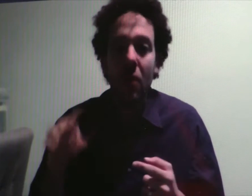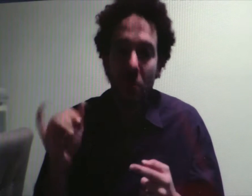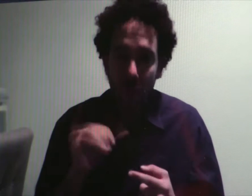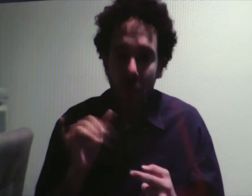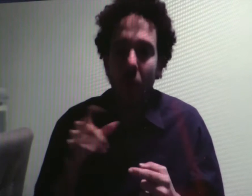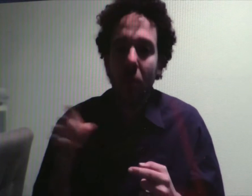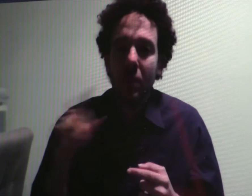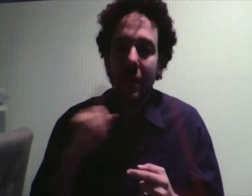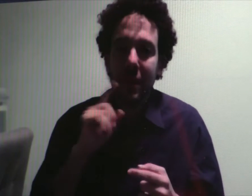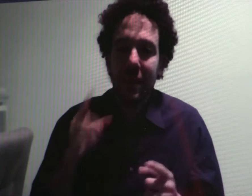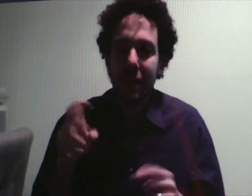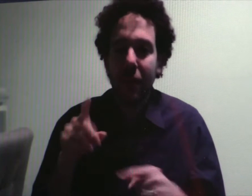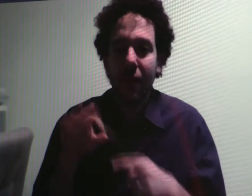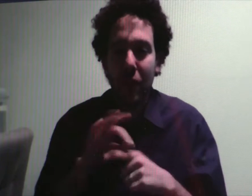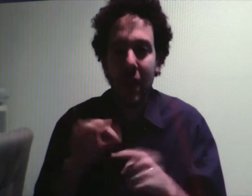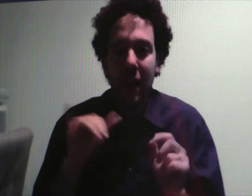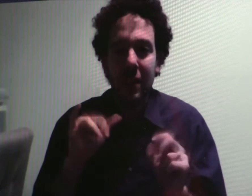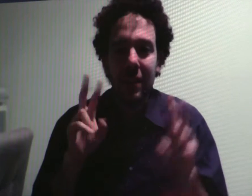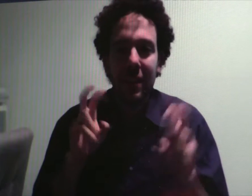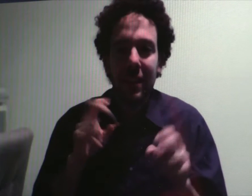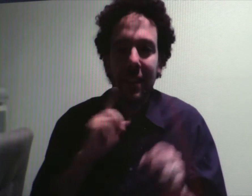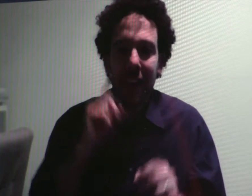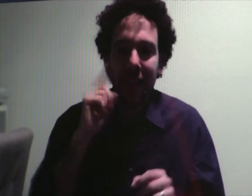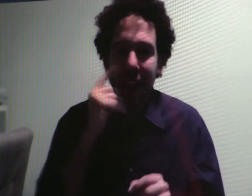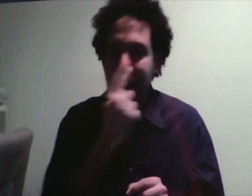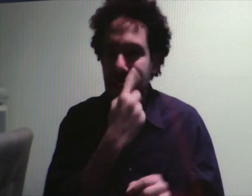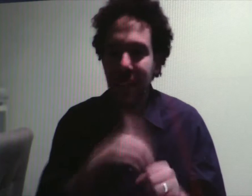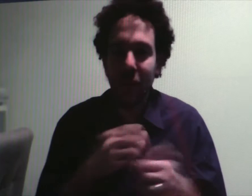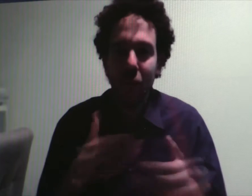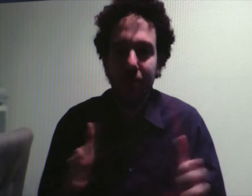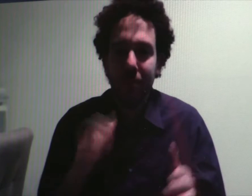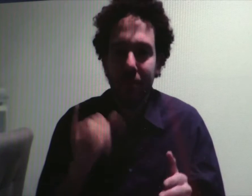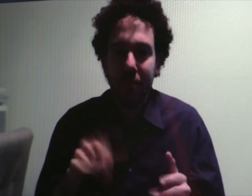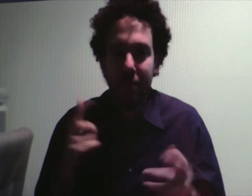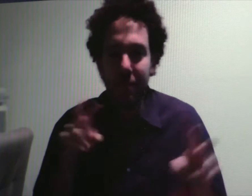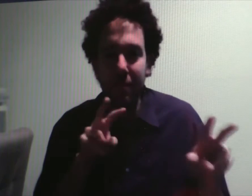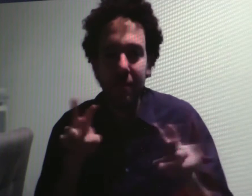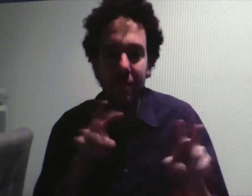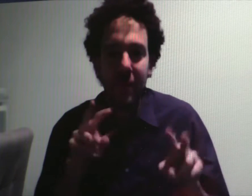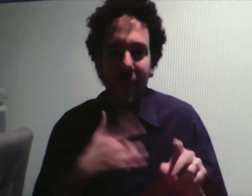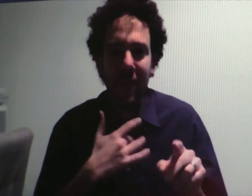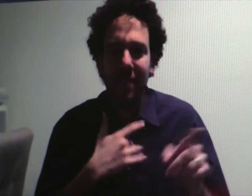They also function as the “Deaf eye”, in the room, and they are watching to see if the translation is accurate or not.